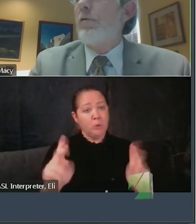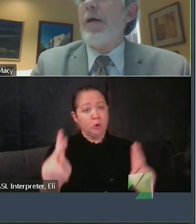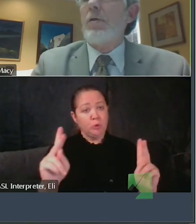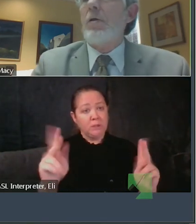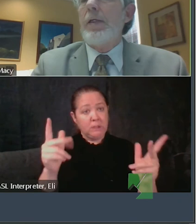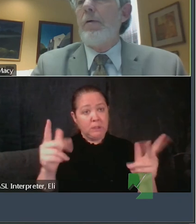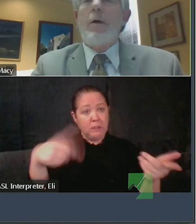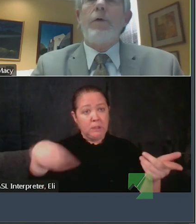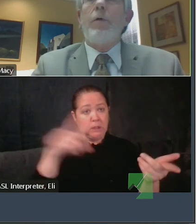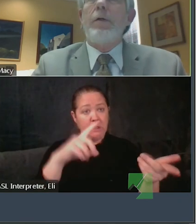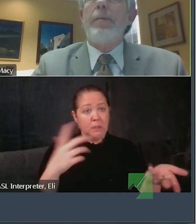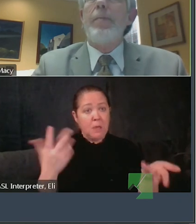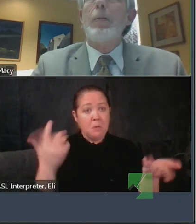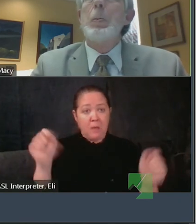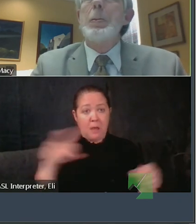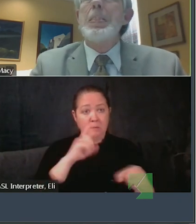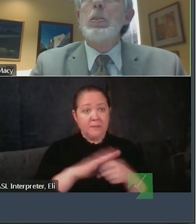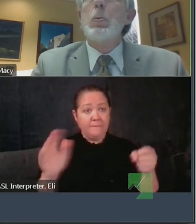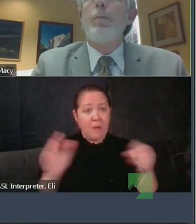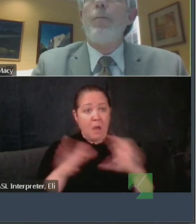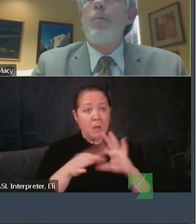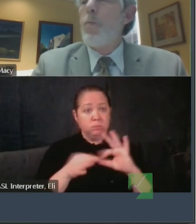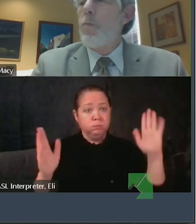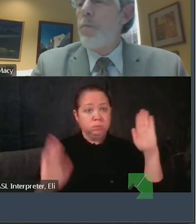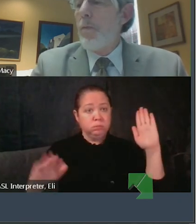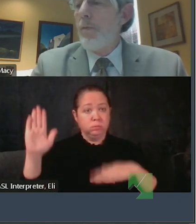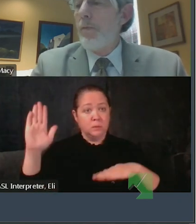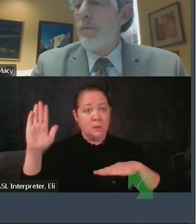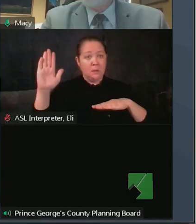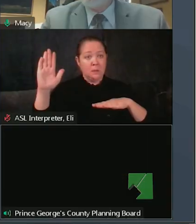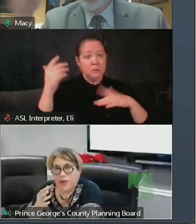Powell zone can, or however you want to do it. Well, I was actually gonna ask,